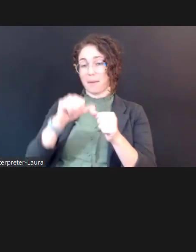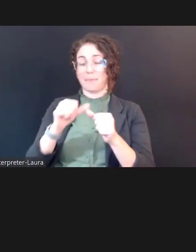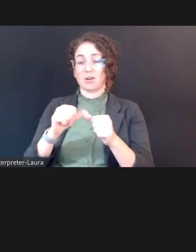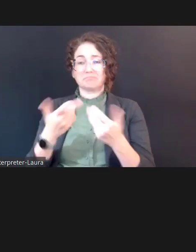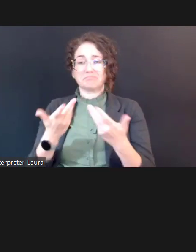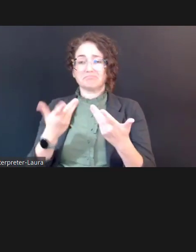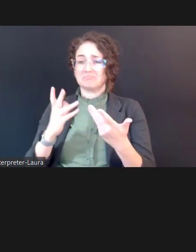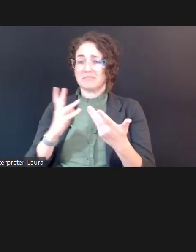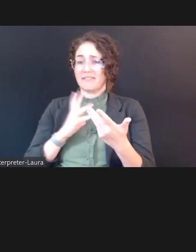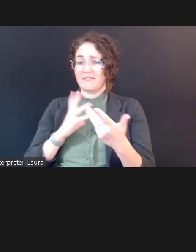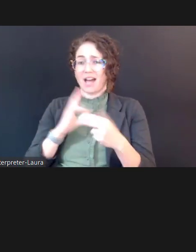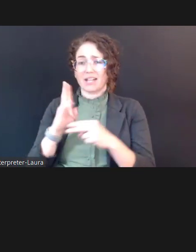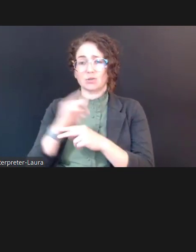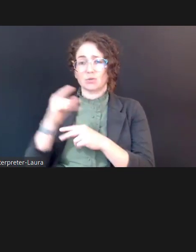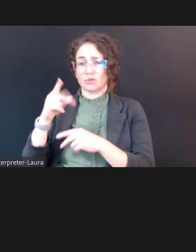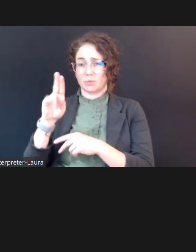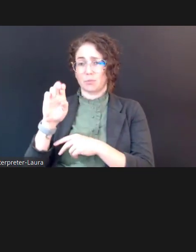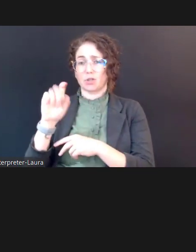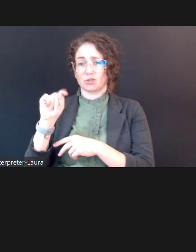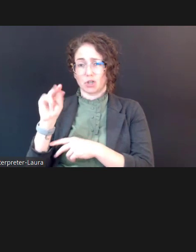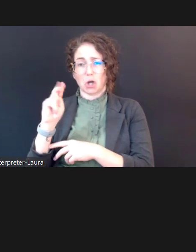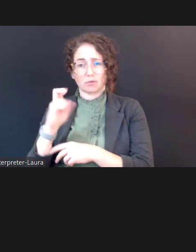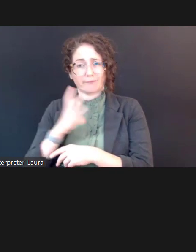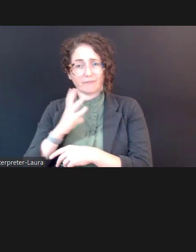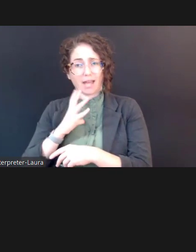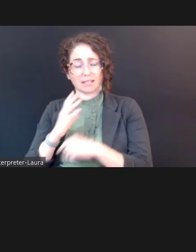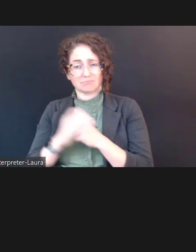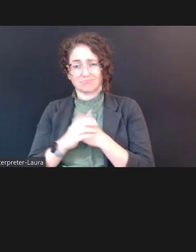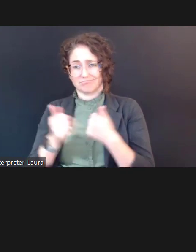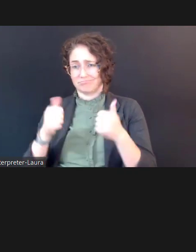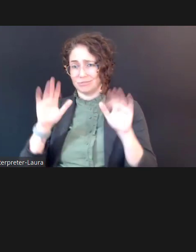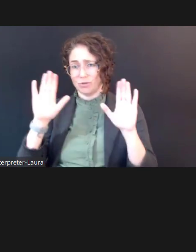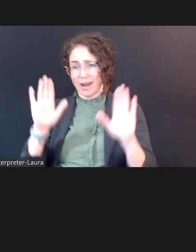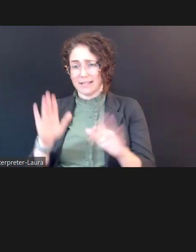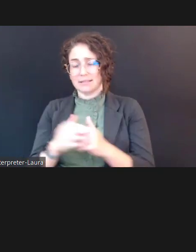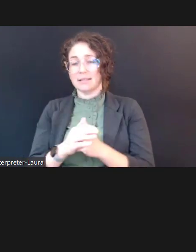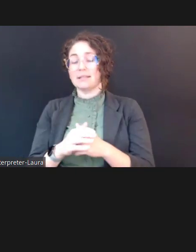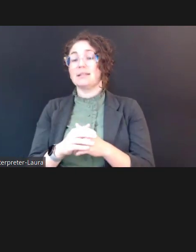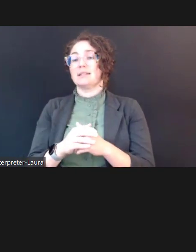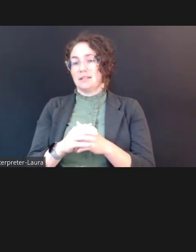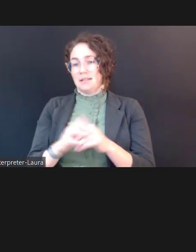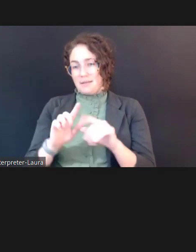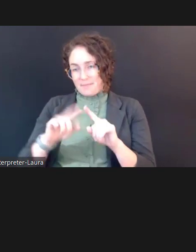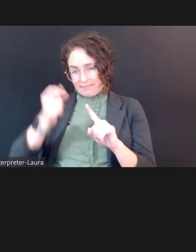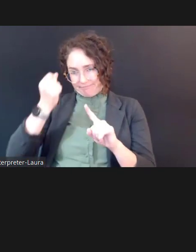It's great, but you do have to have a plan for that percentage of